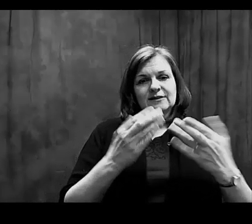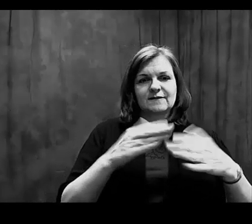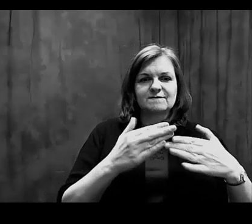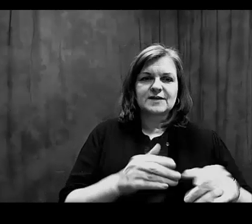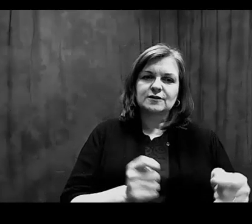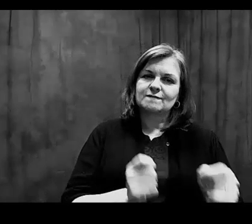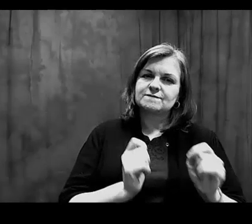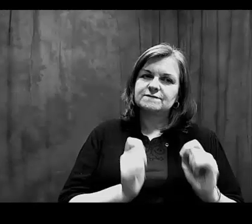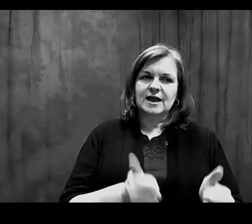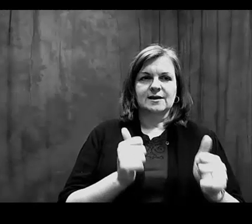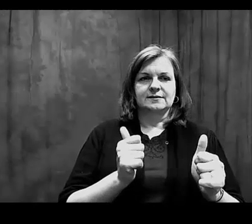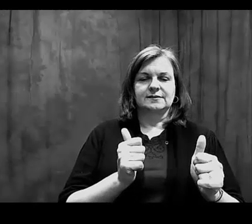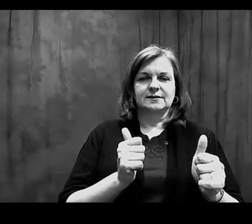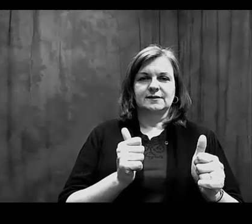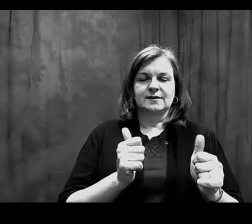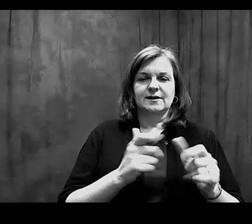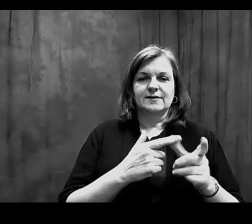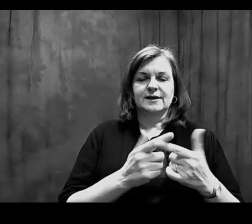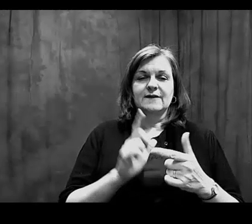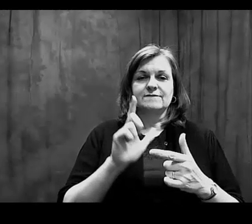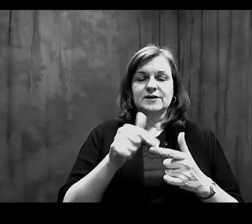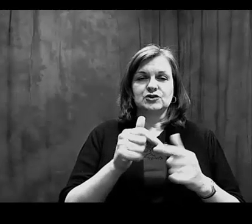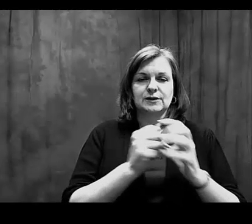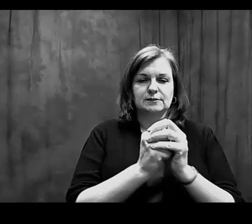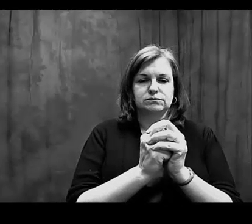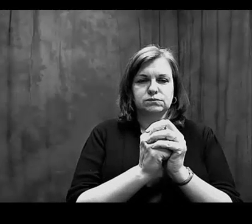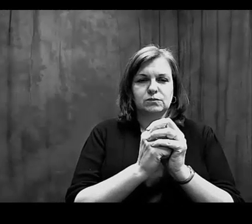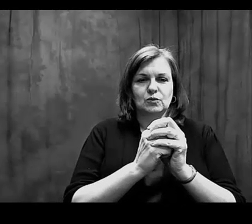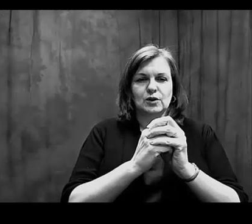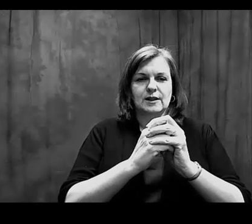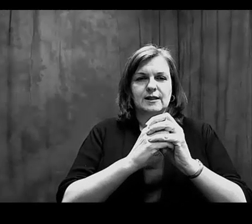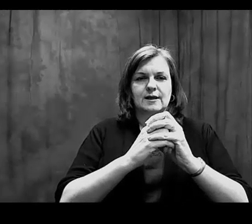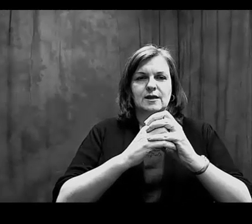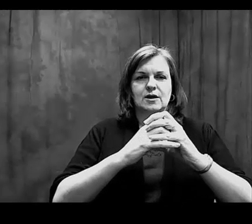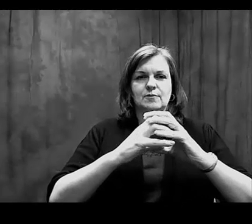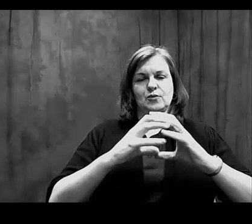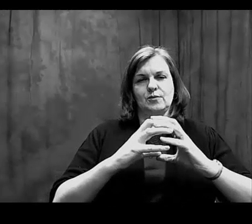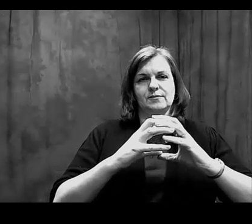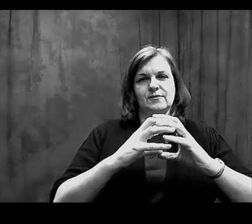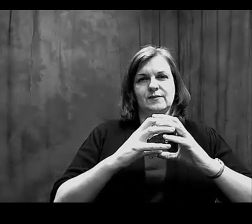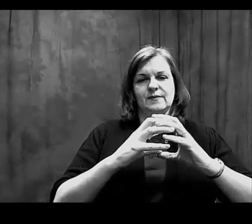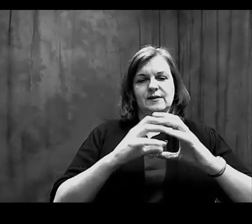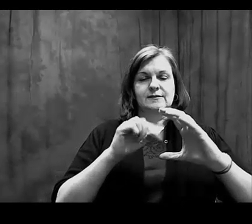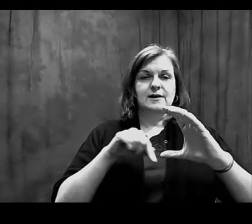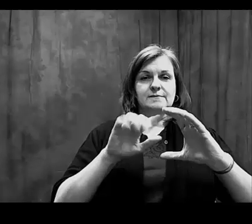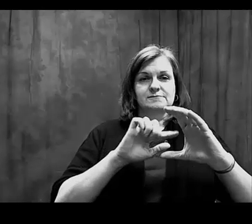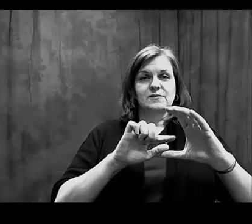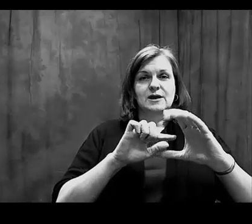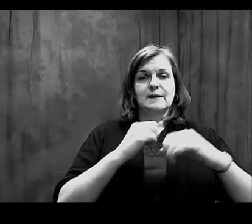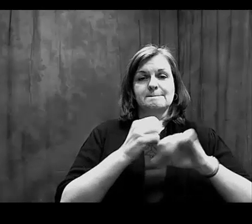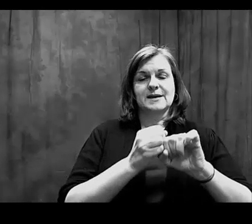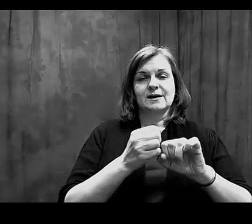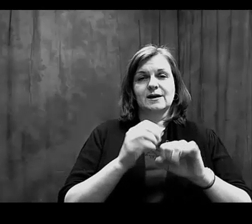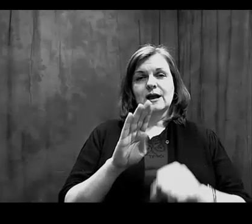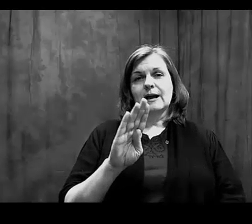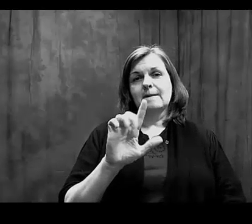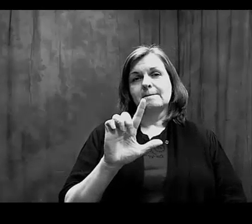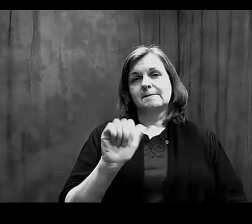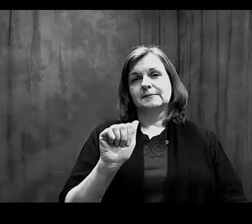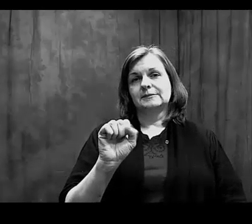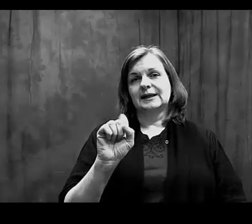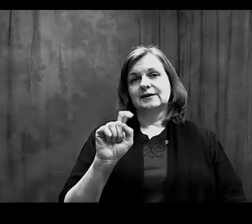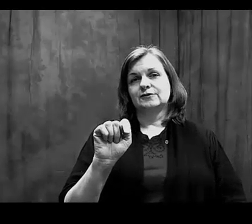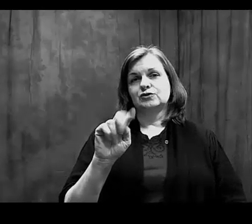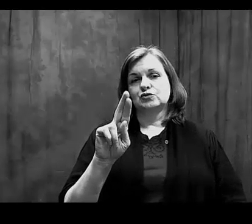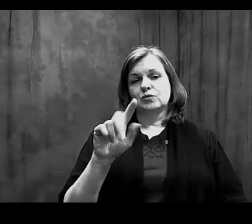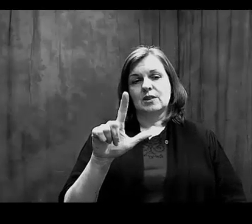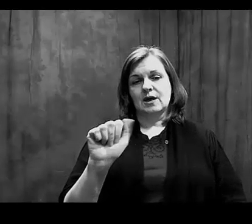they eventually are going to pull apart and form what we call a blastula